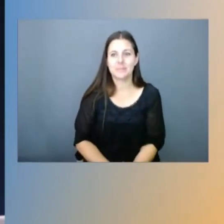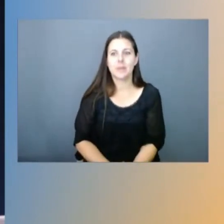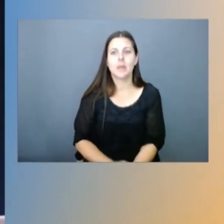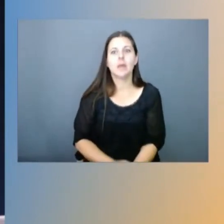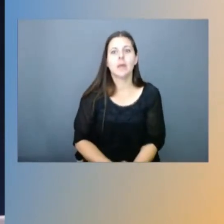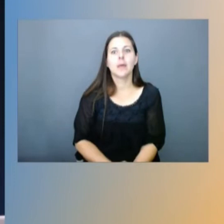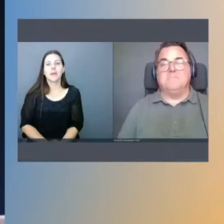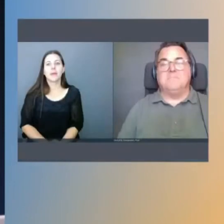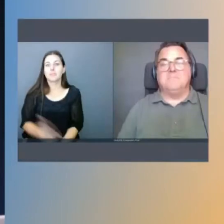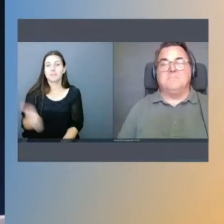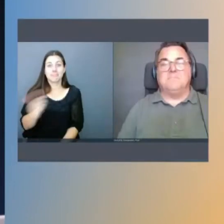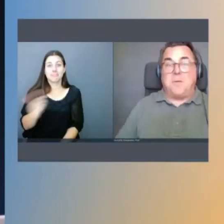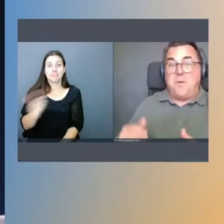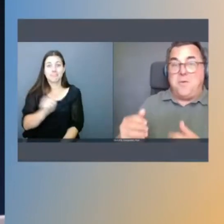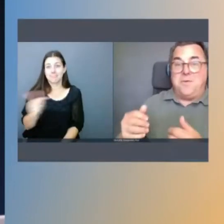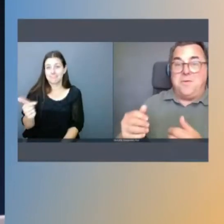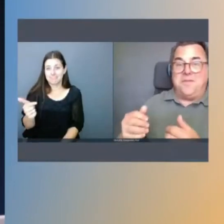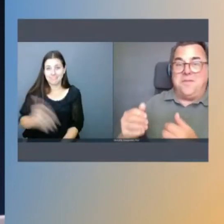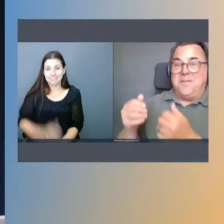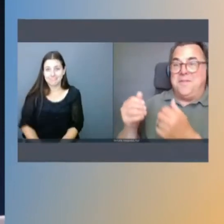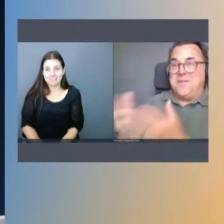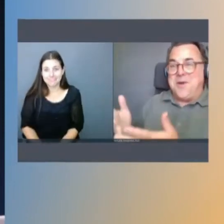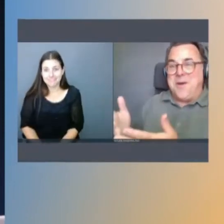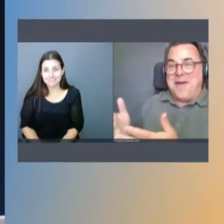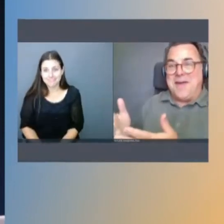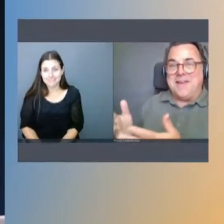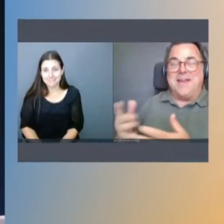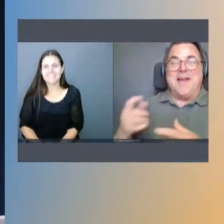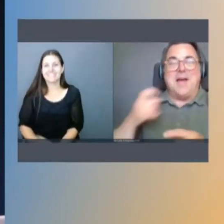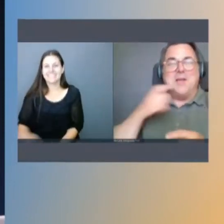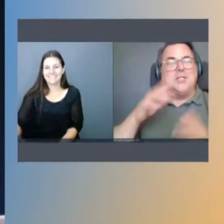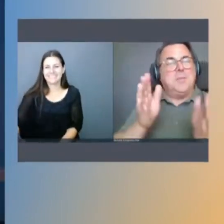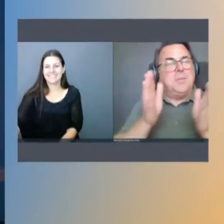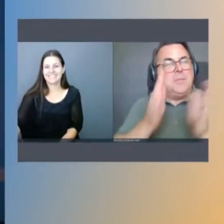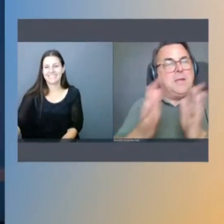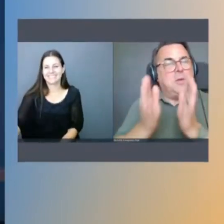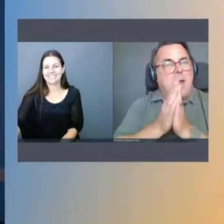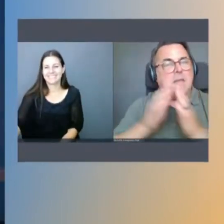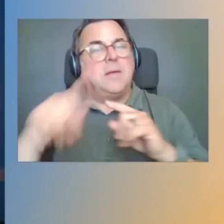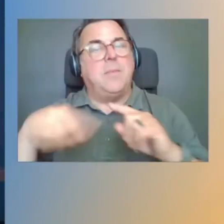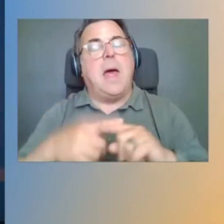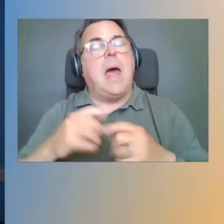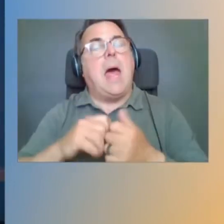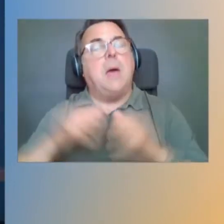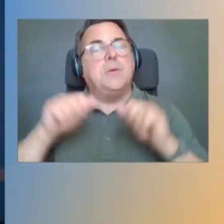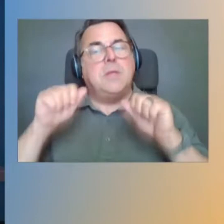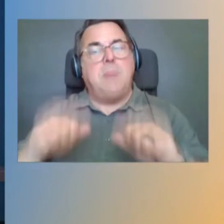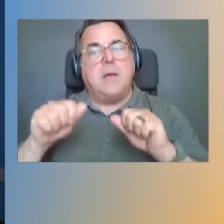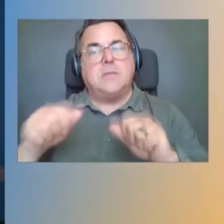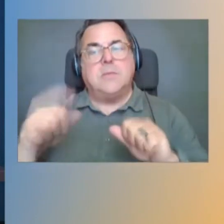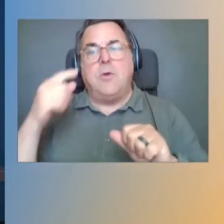No, I was just gonna talk, ask about, you know, how can these SSDs actually be used